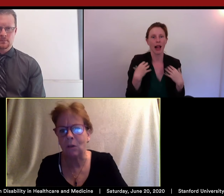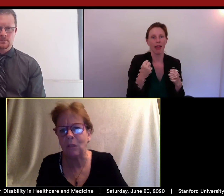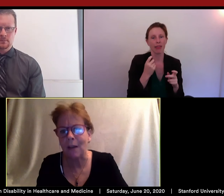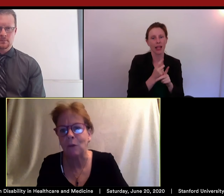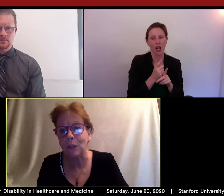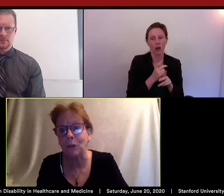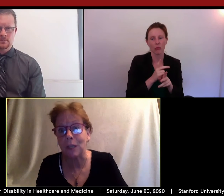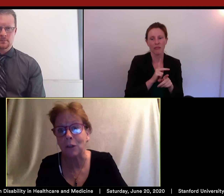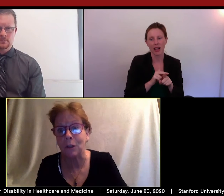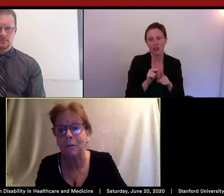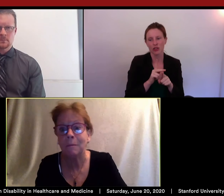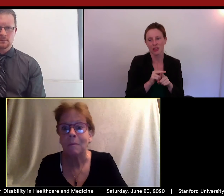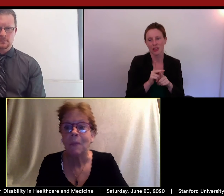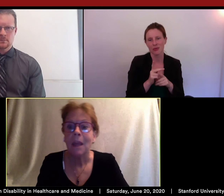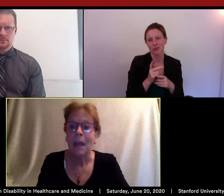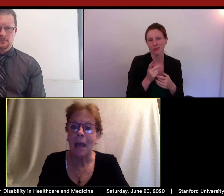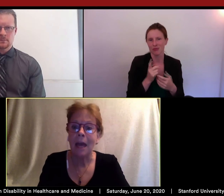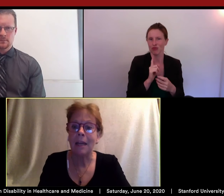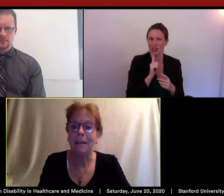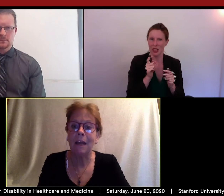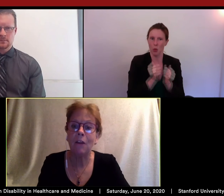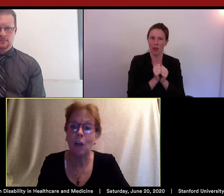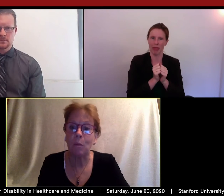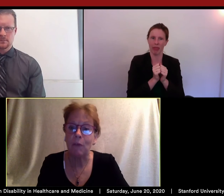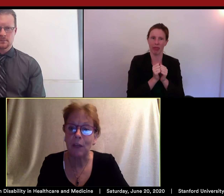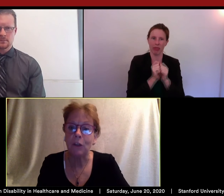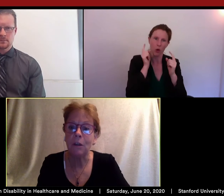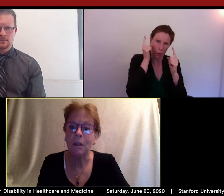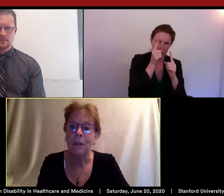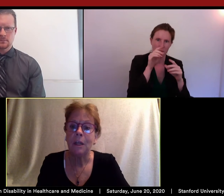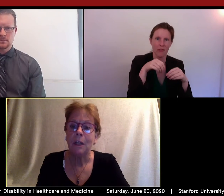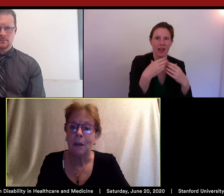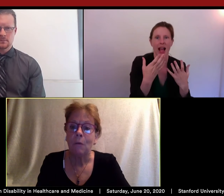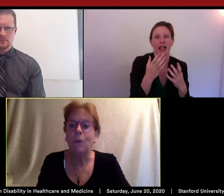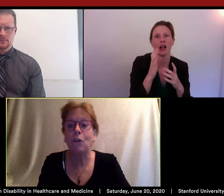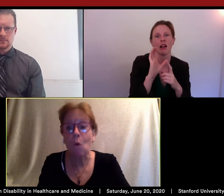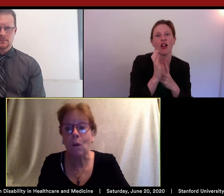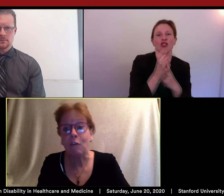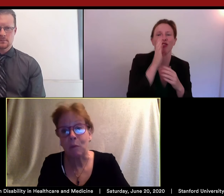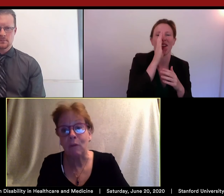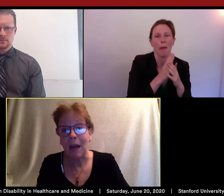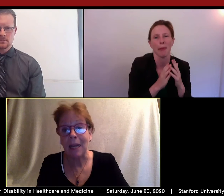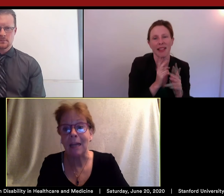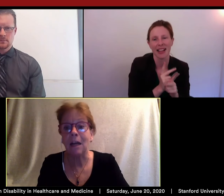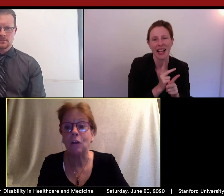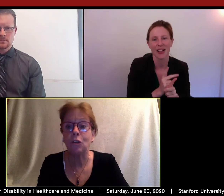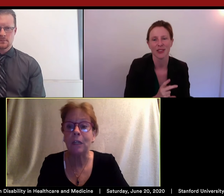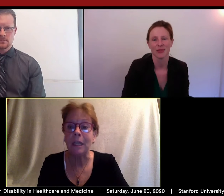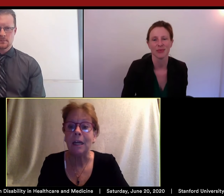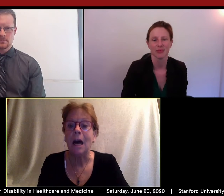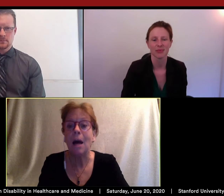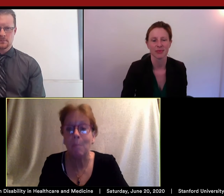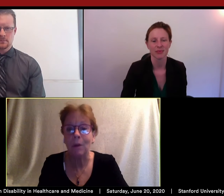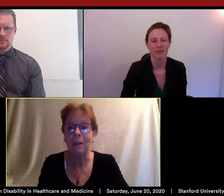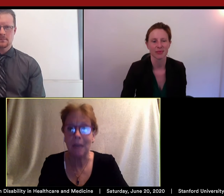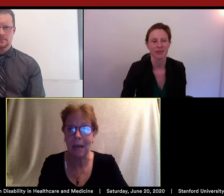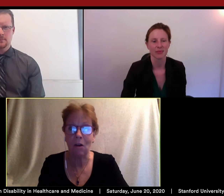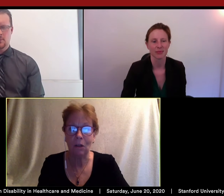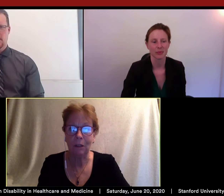whose lives are intersectional and the healthcare profession with the goal of providing culturally humble care?